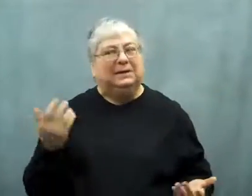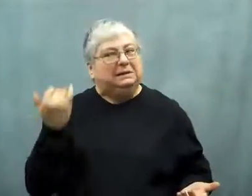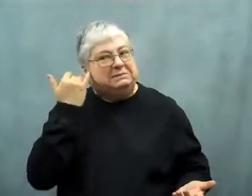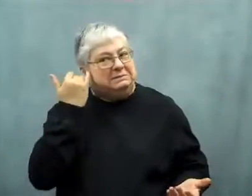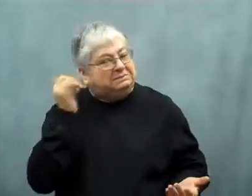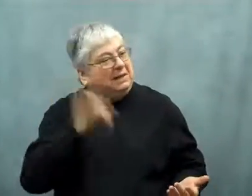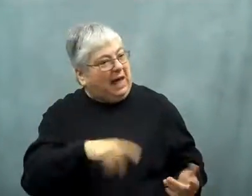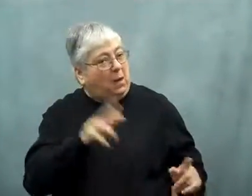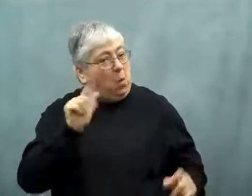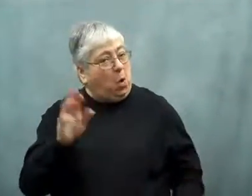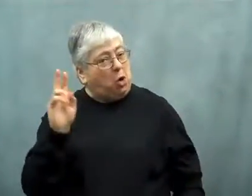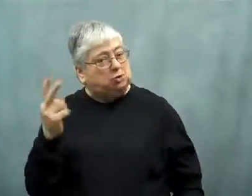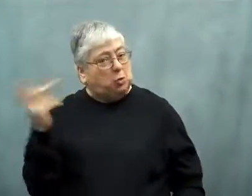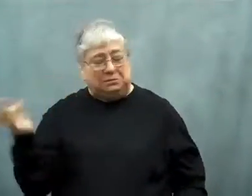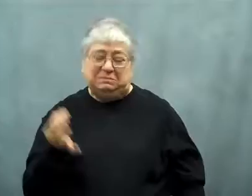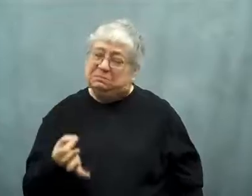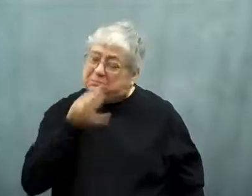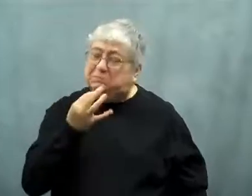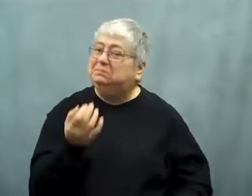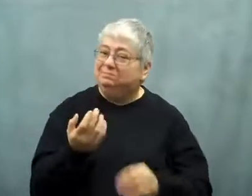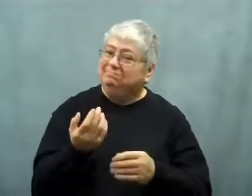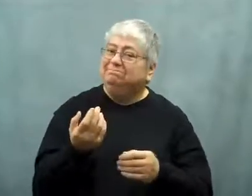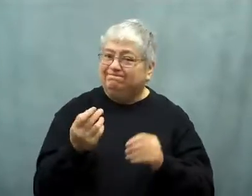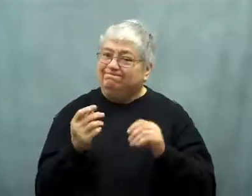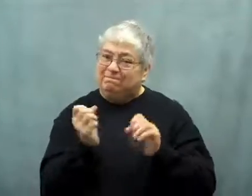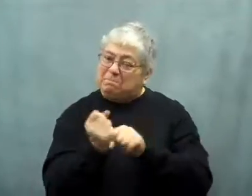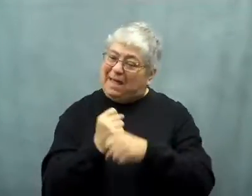He said it showed the skill of those codemakers back then